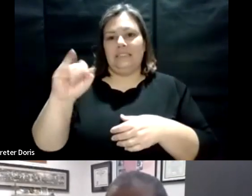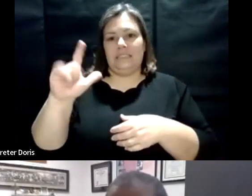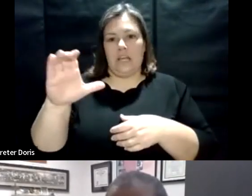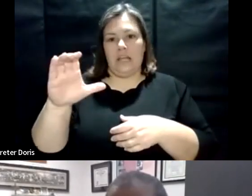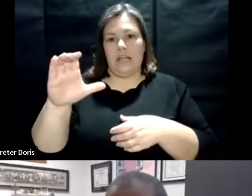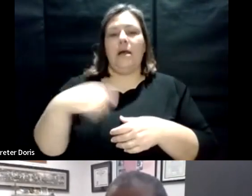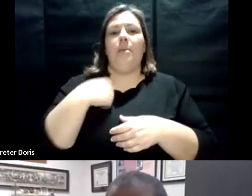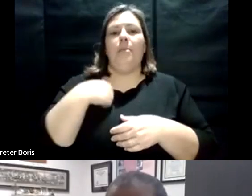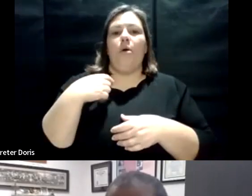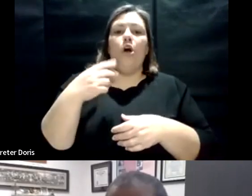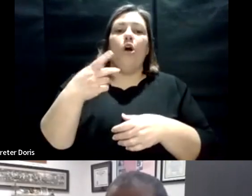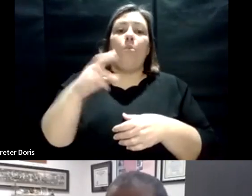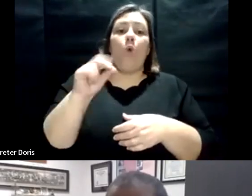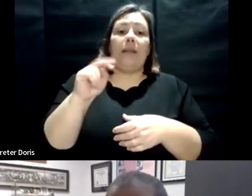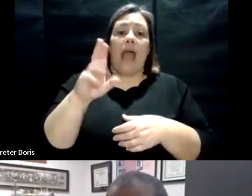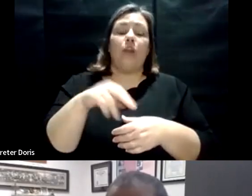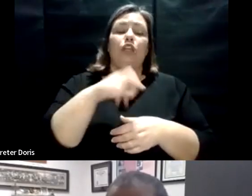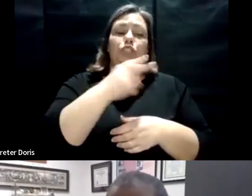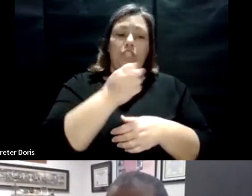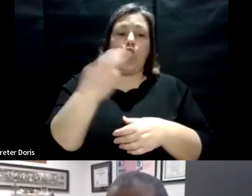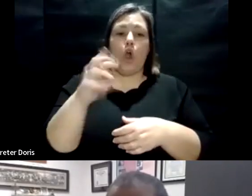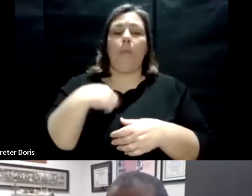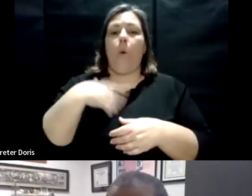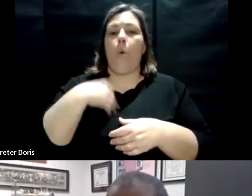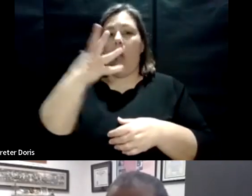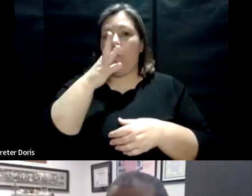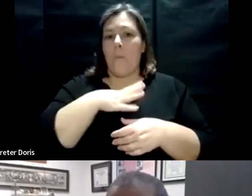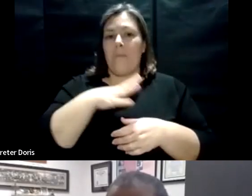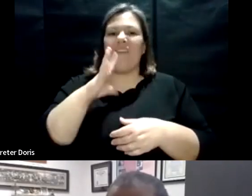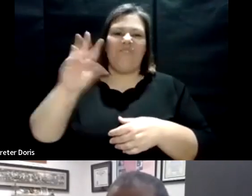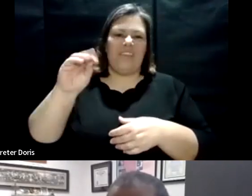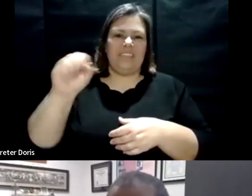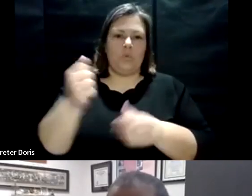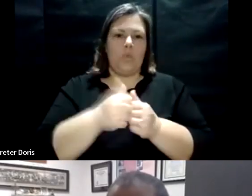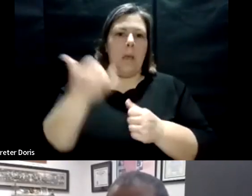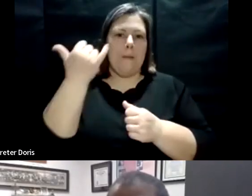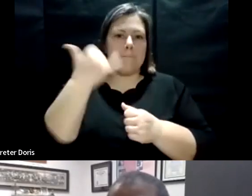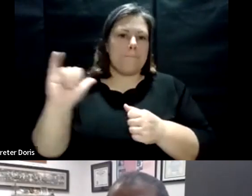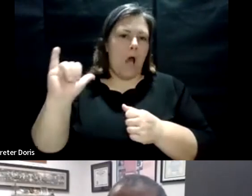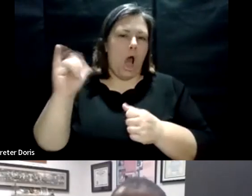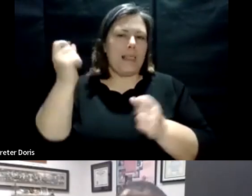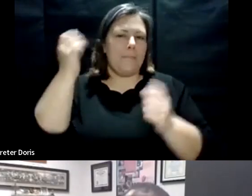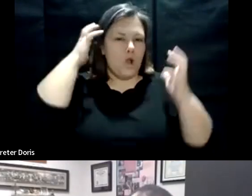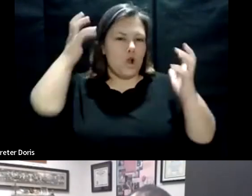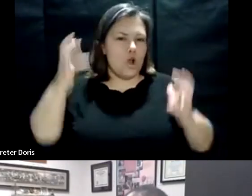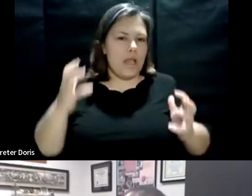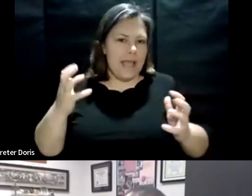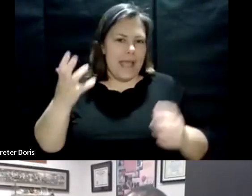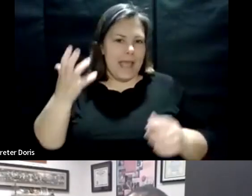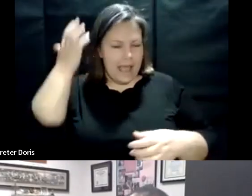My name Kathy Cooper I'm executive director of the Kansas SILC. My pronouns she and her. My pronouns are she and her. I am a white woman in my fifties, with blonde, curly, slightly curly hair.